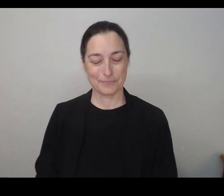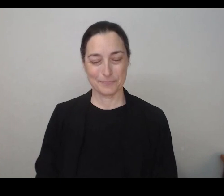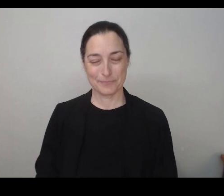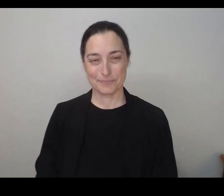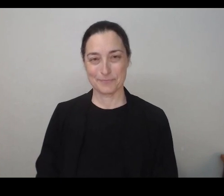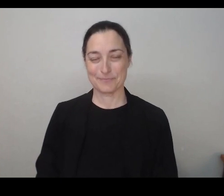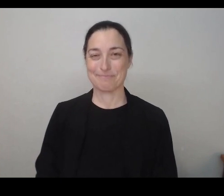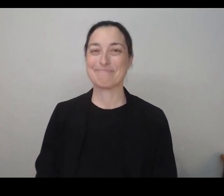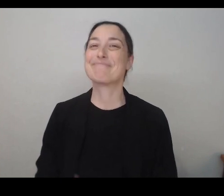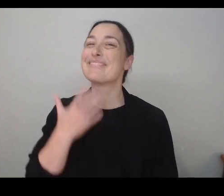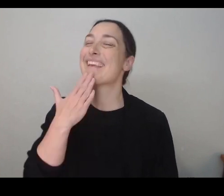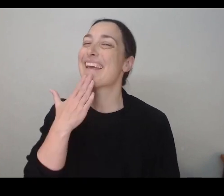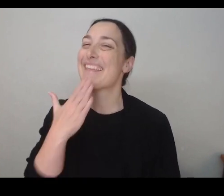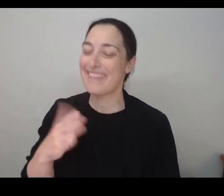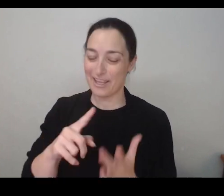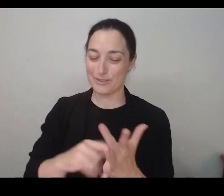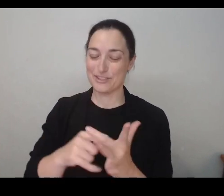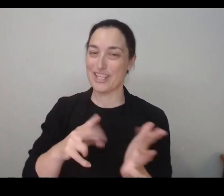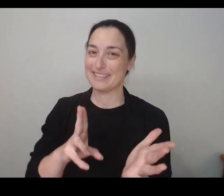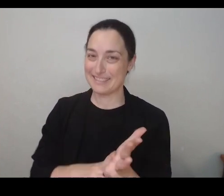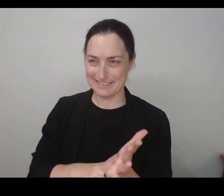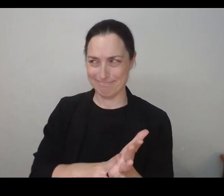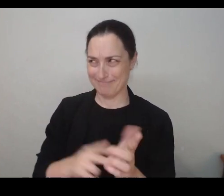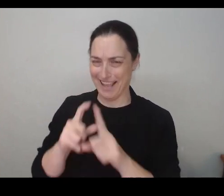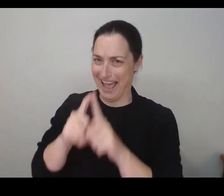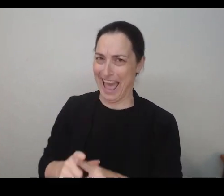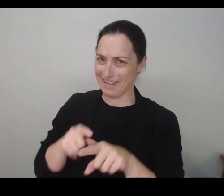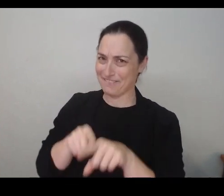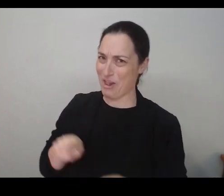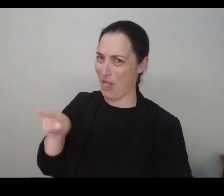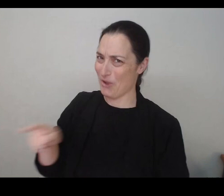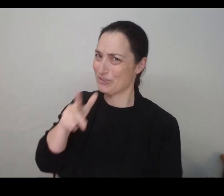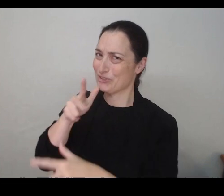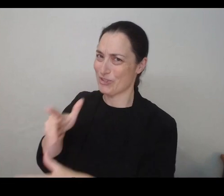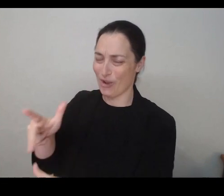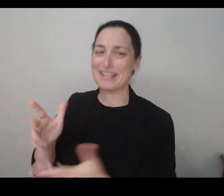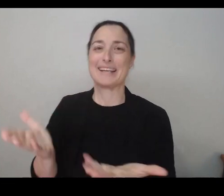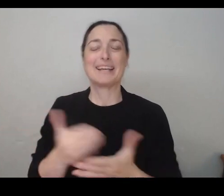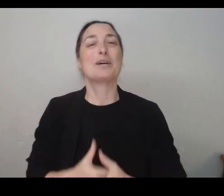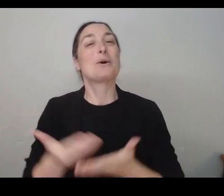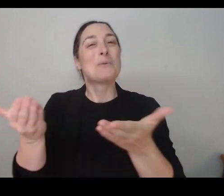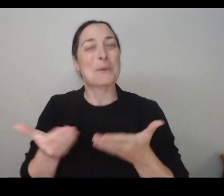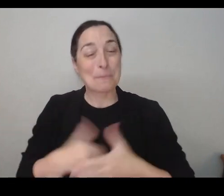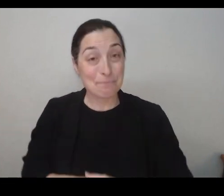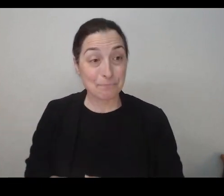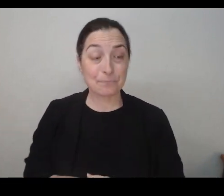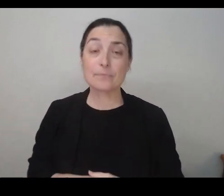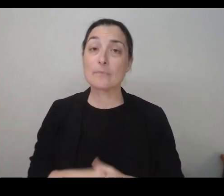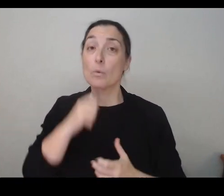Thank you, Justin. Always a hard act to follow. Welcome back everyone. We'll begin this session with a conversation